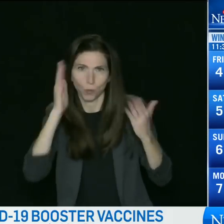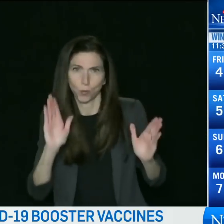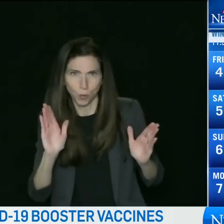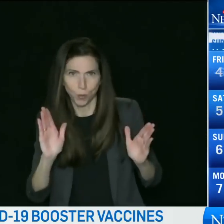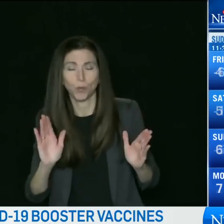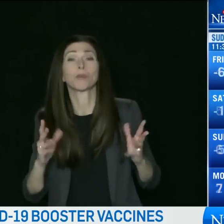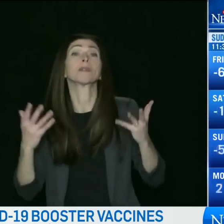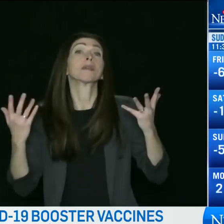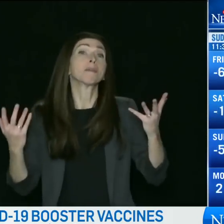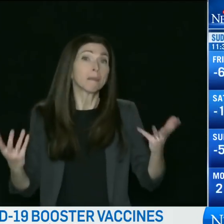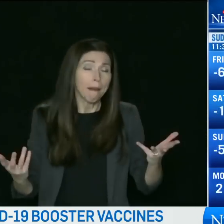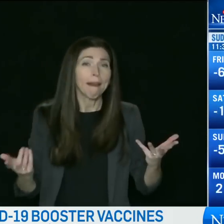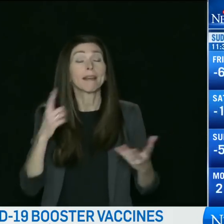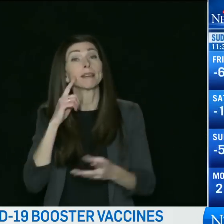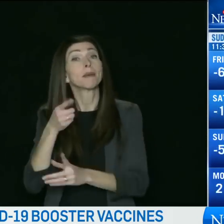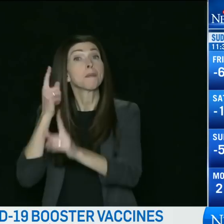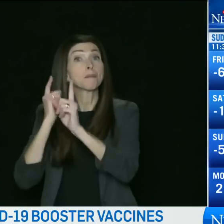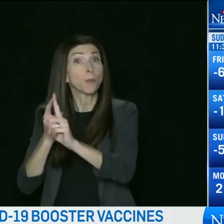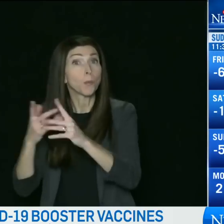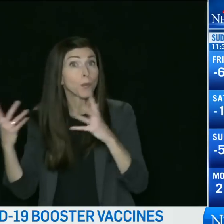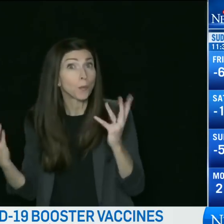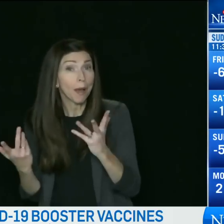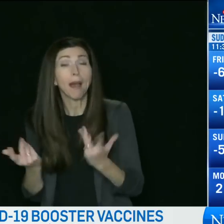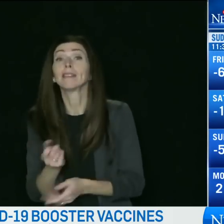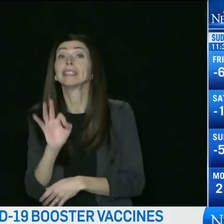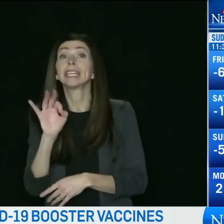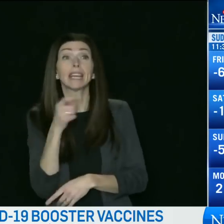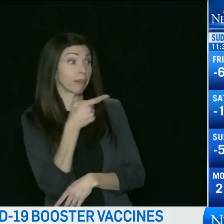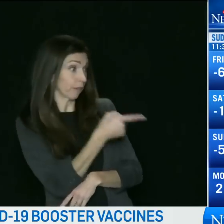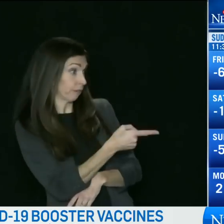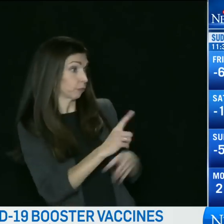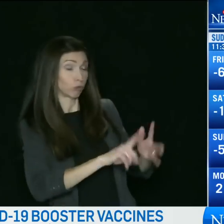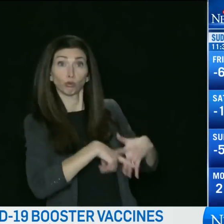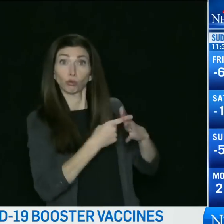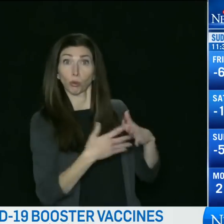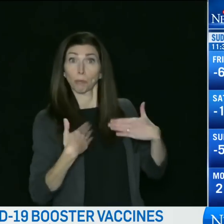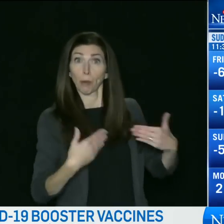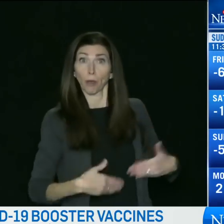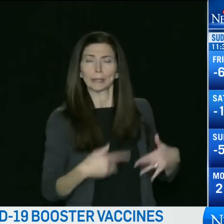TIME, THEN AN ADDITIONAL DOSE OR